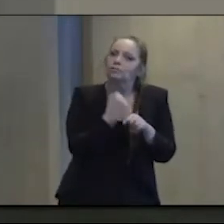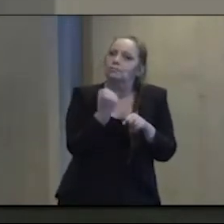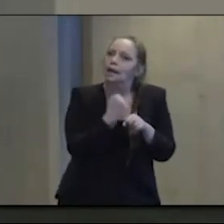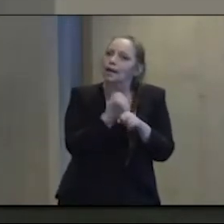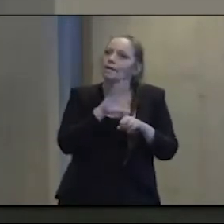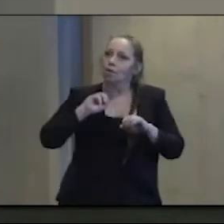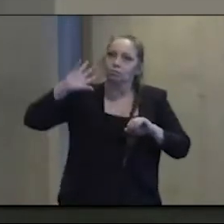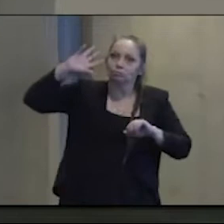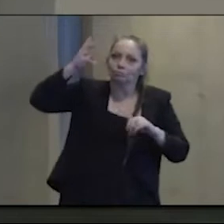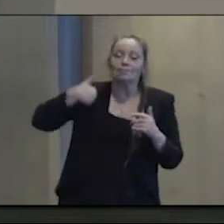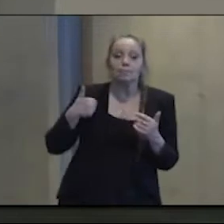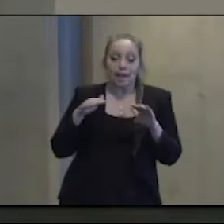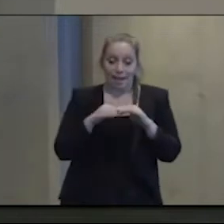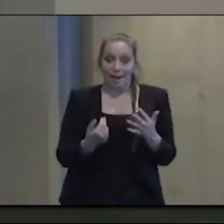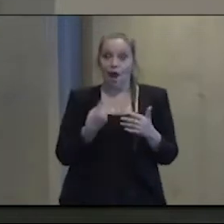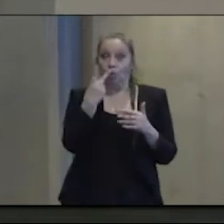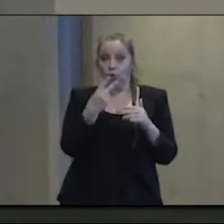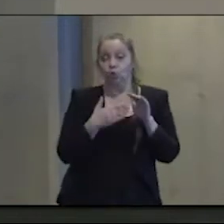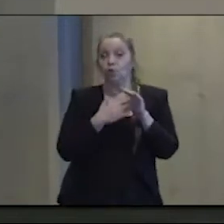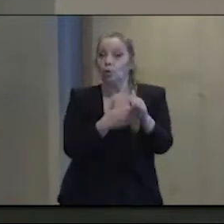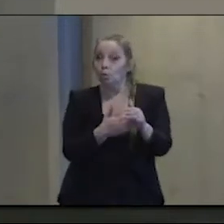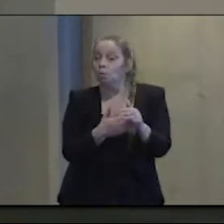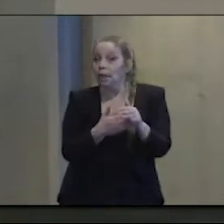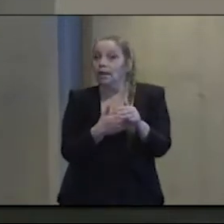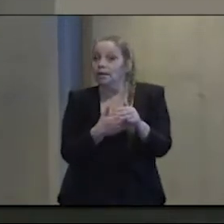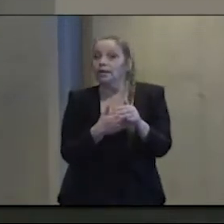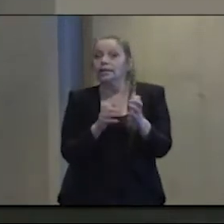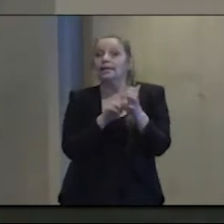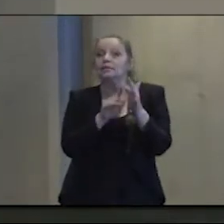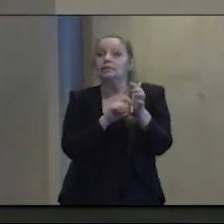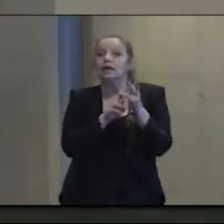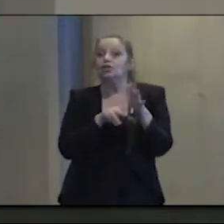and there are now 2 million photovoltaic installations across Australia. these systems